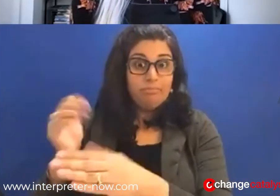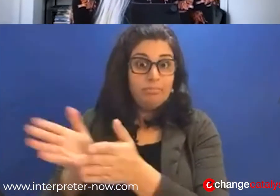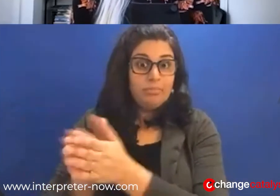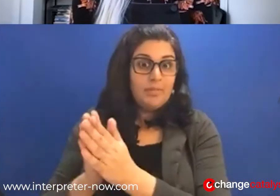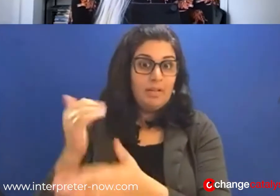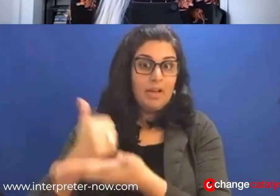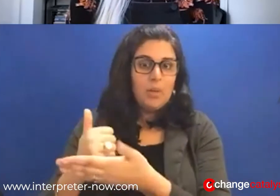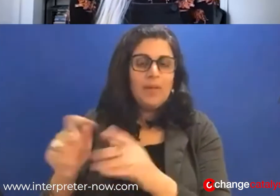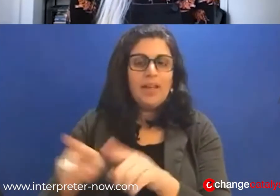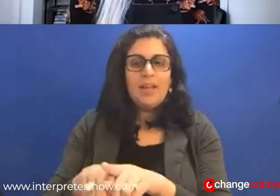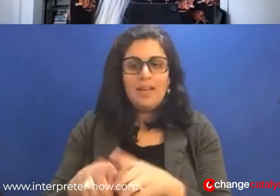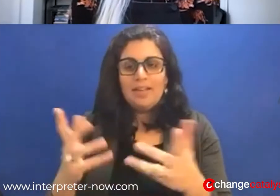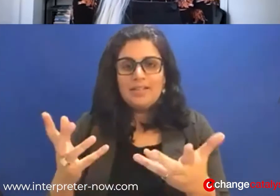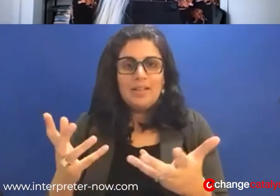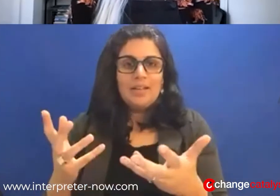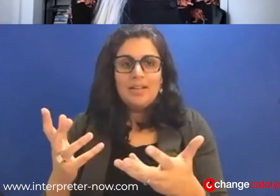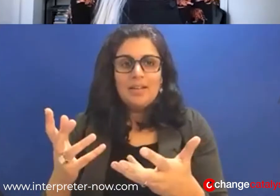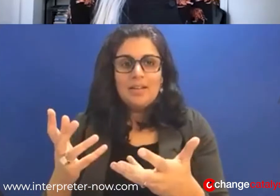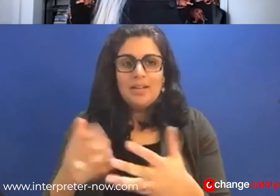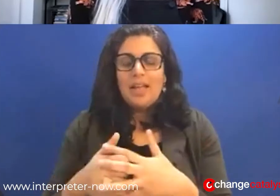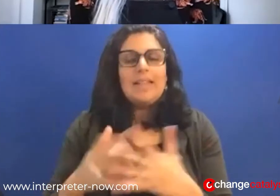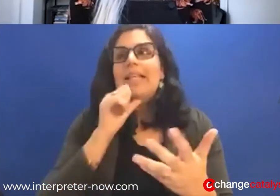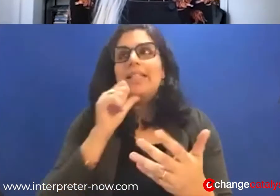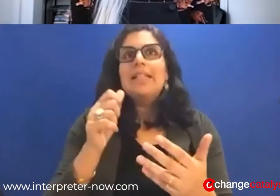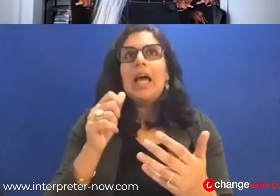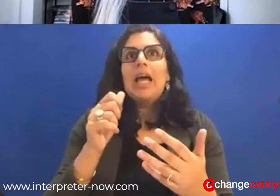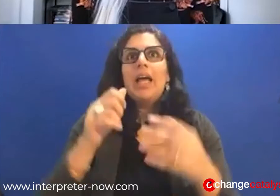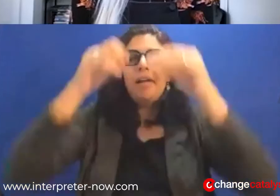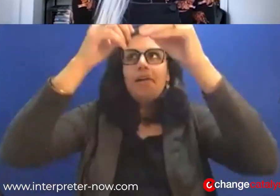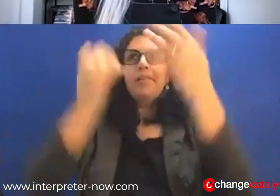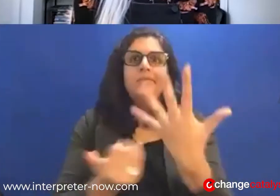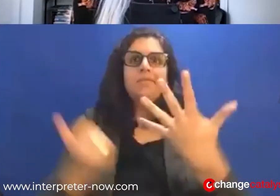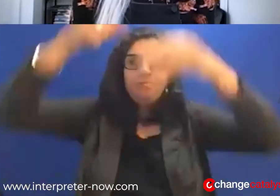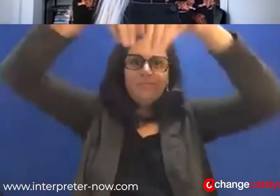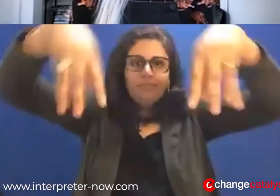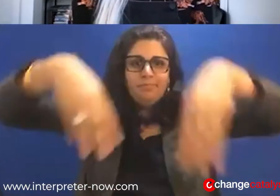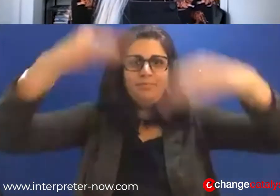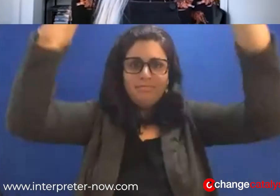It isn't imposing assumptions or power dynamics over it.